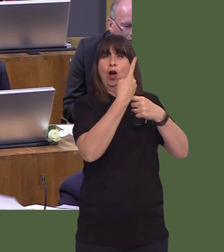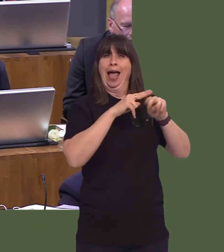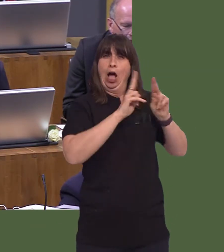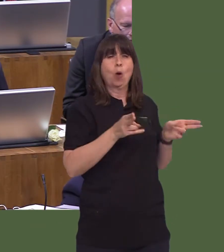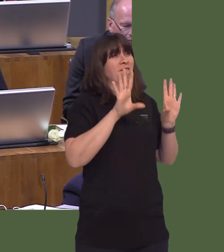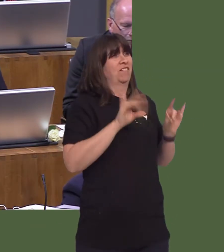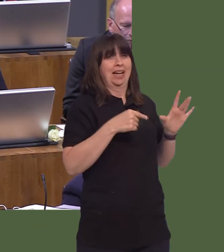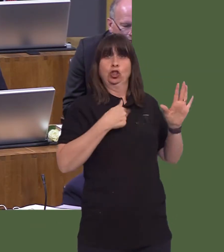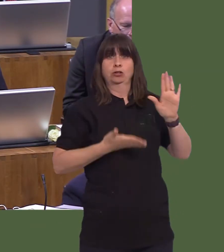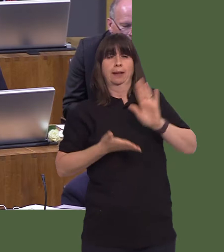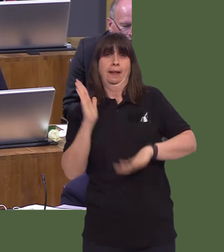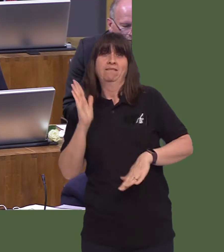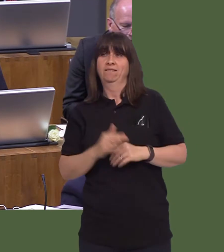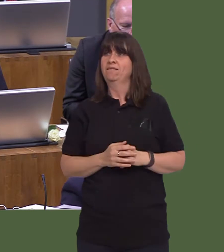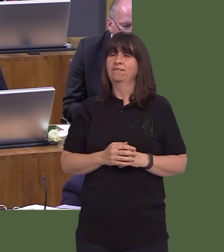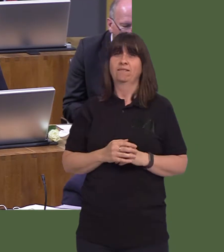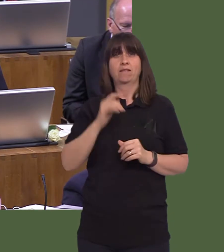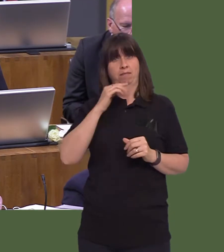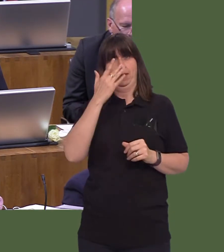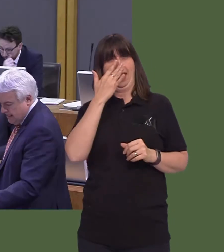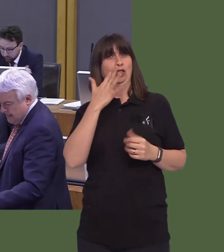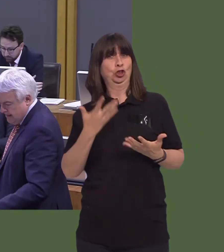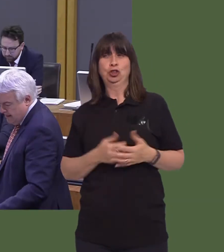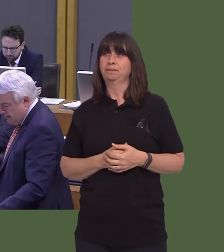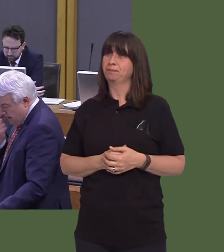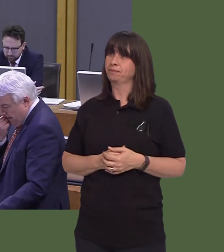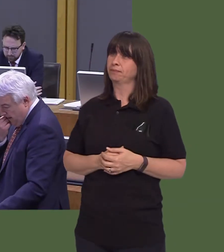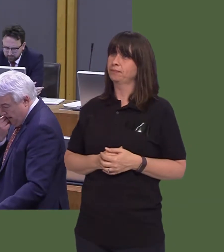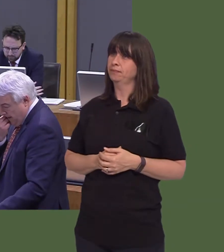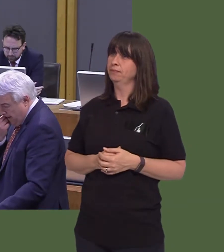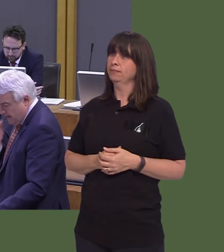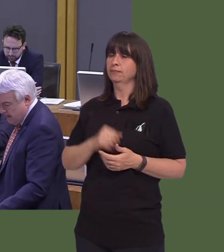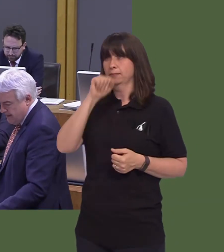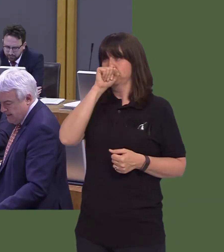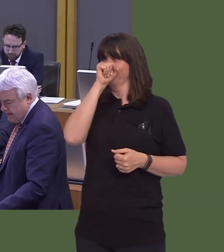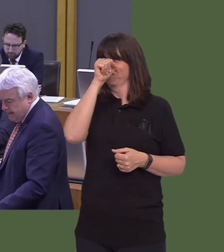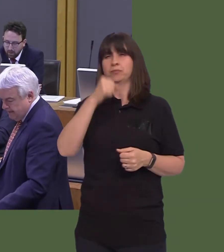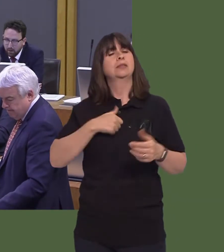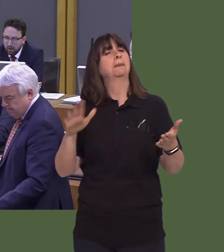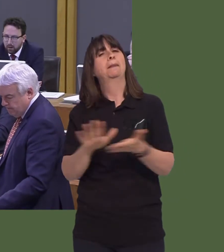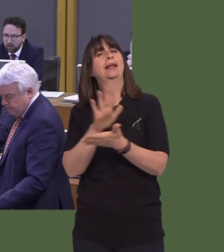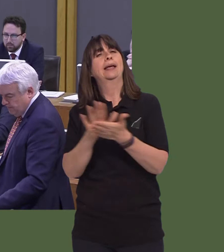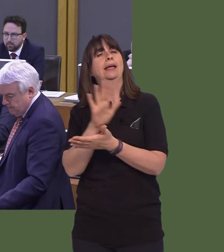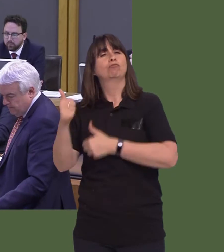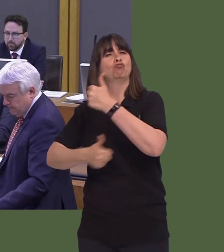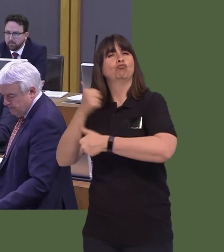Lynne Neagle AM: Thank you, First Minister. I'm very proud that, despite the challenges of austerity, Torfaen council became the first